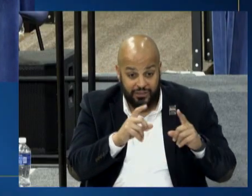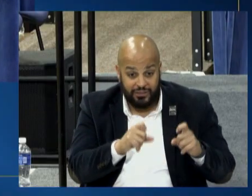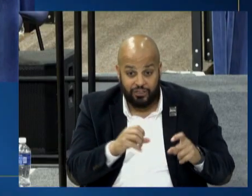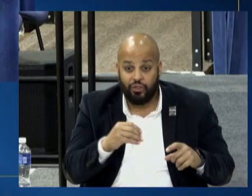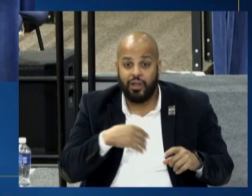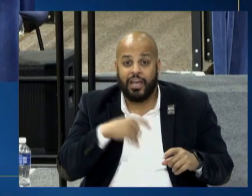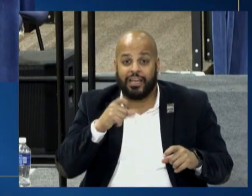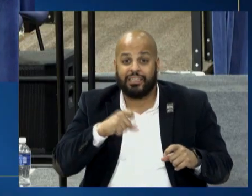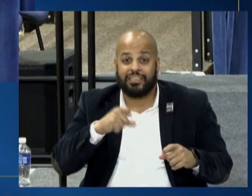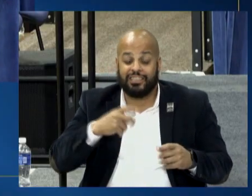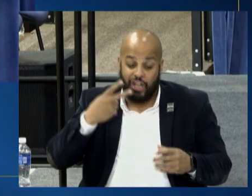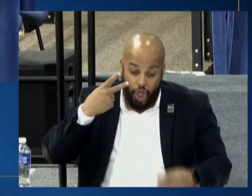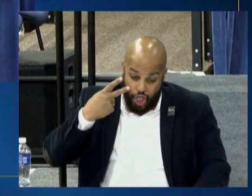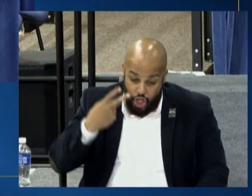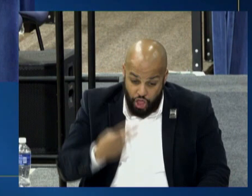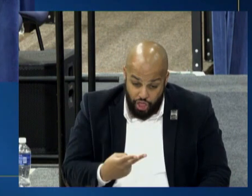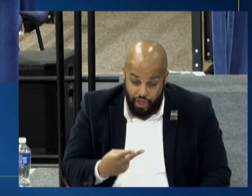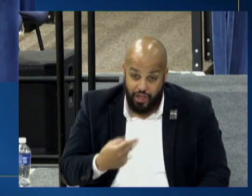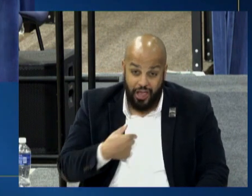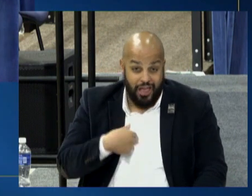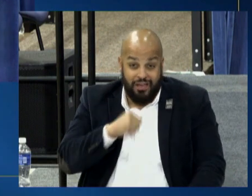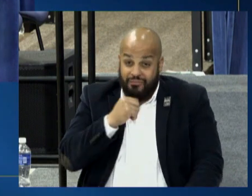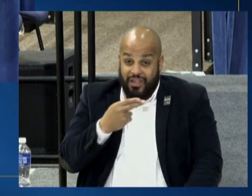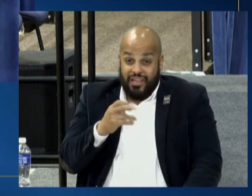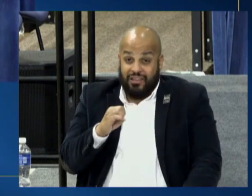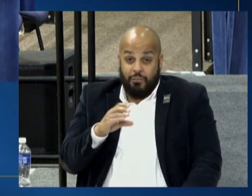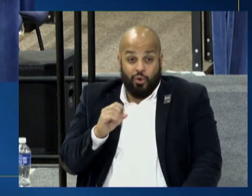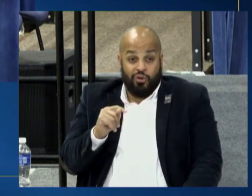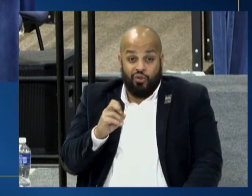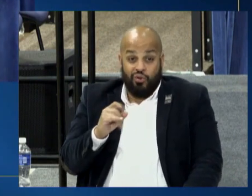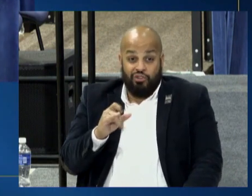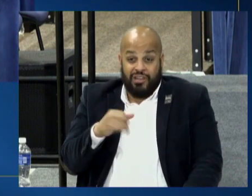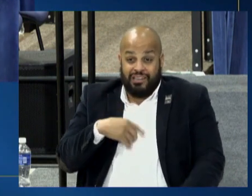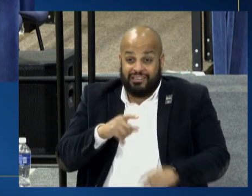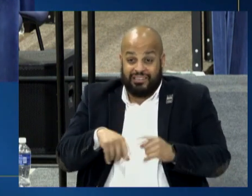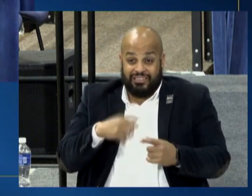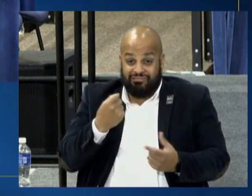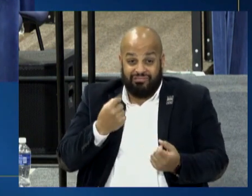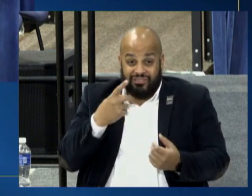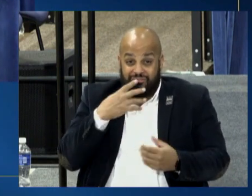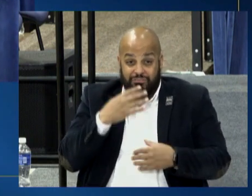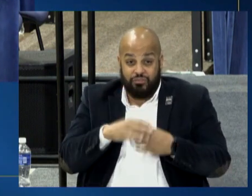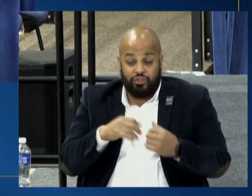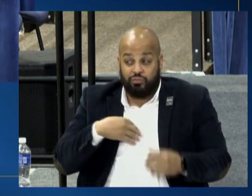smear. I'm not a hematologist. So, I couldn't do that. So, we did call pediatric hematology